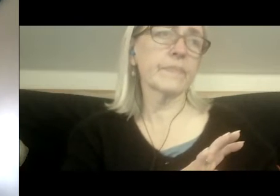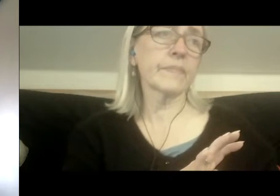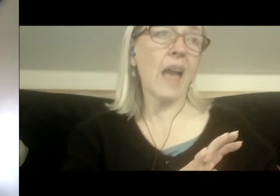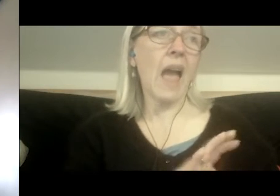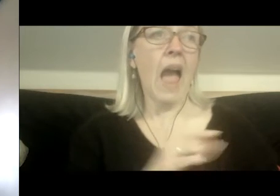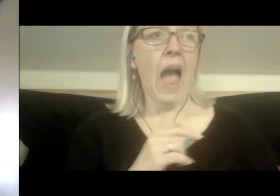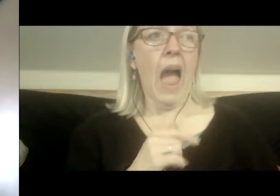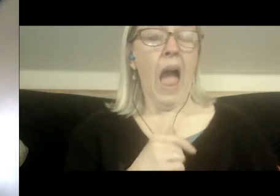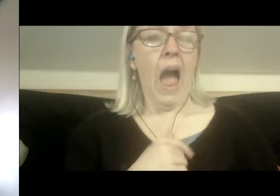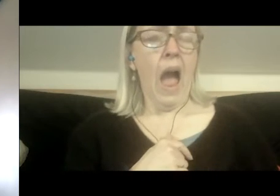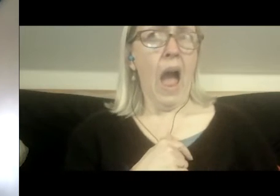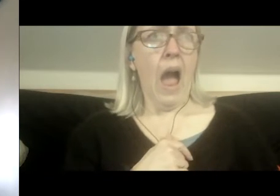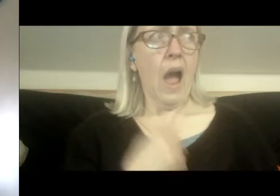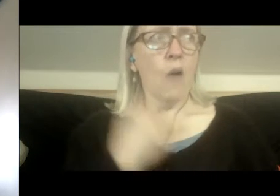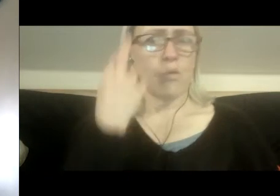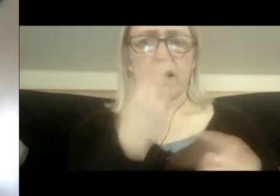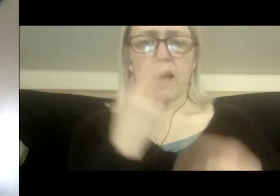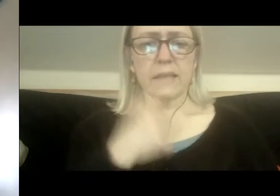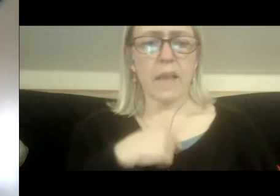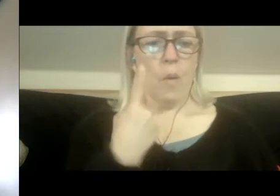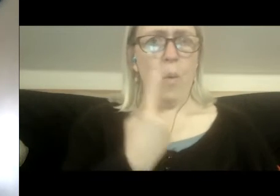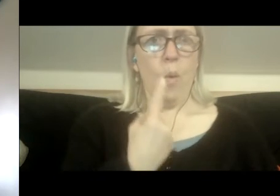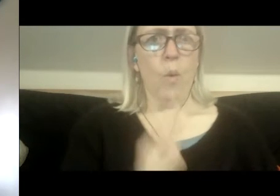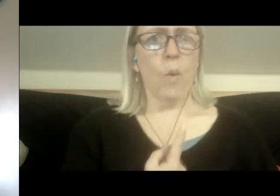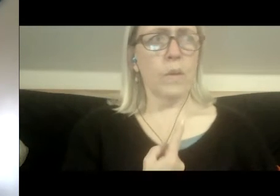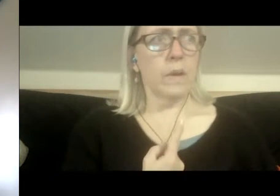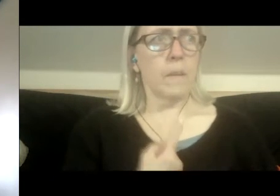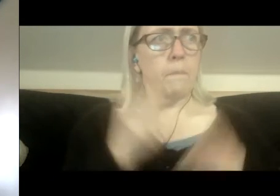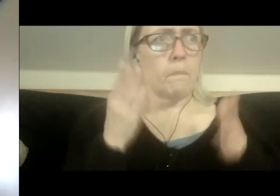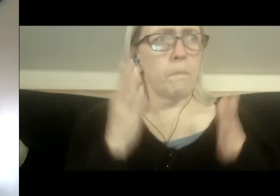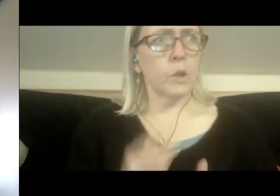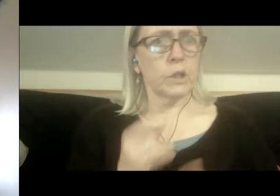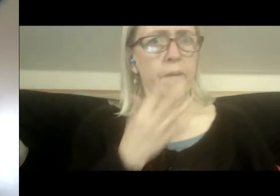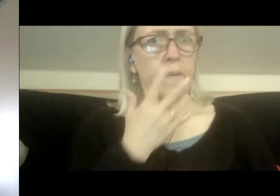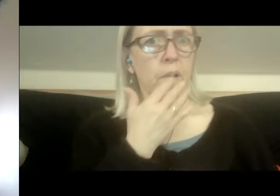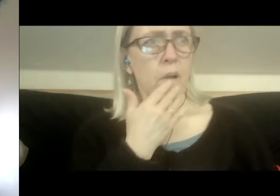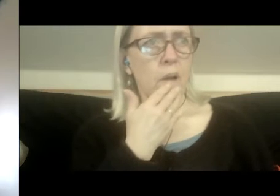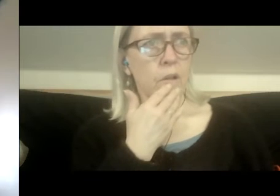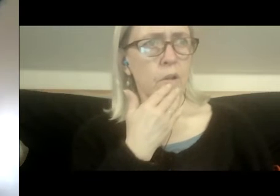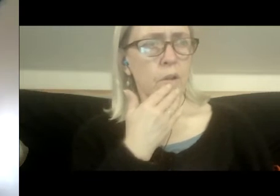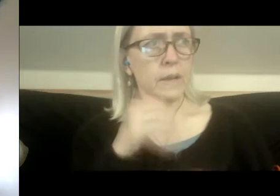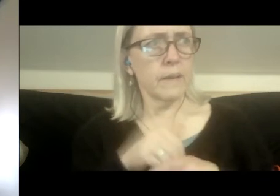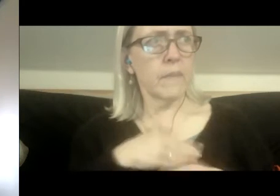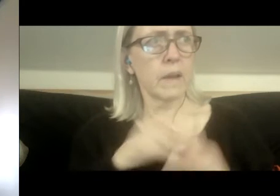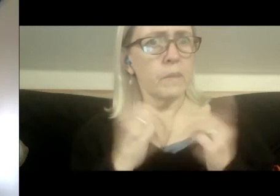I wanted my colleagues to know that people of color need allies. We have been disposable for too long